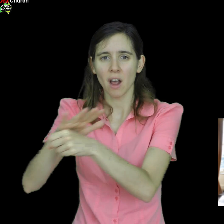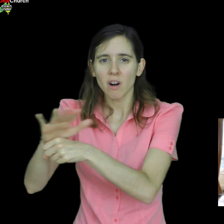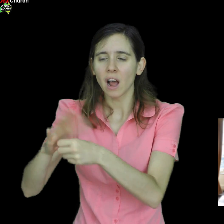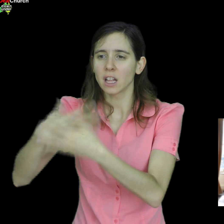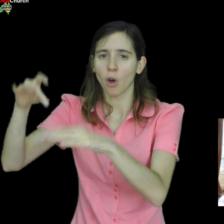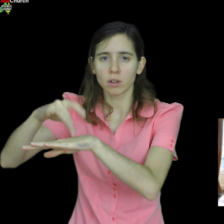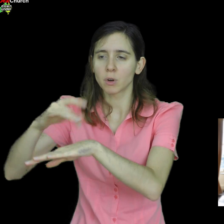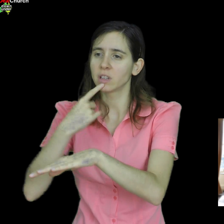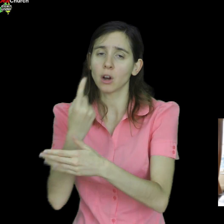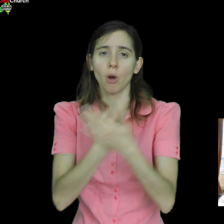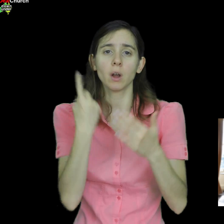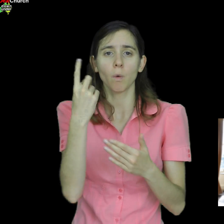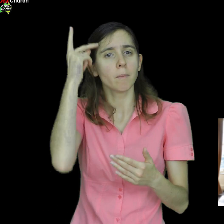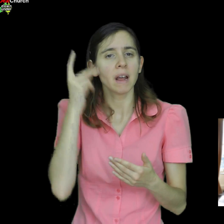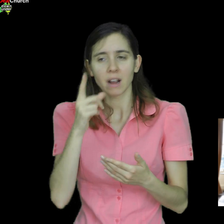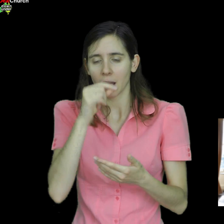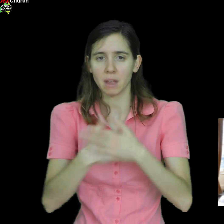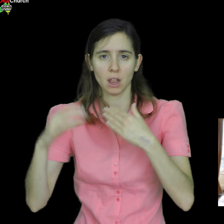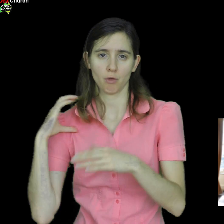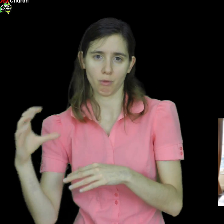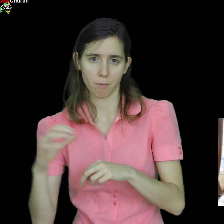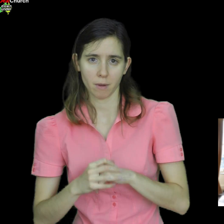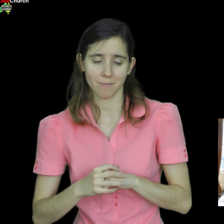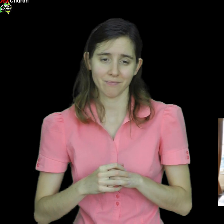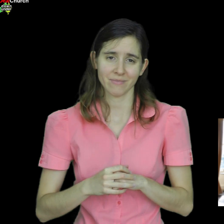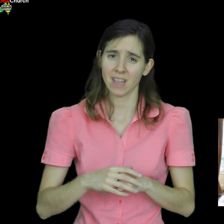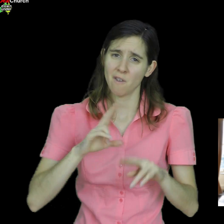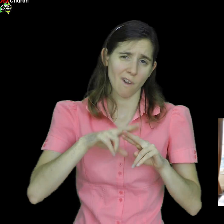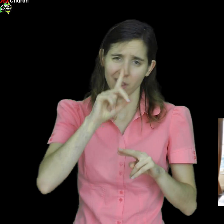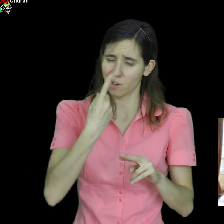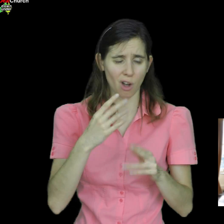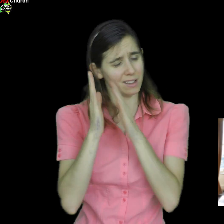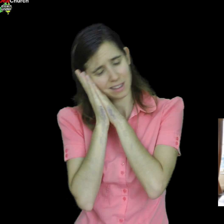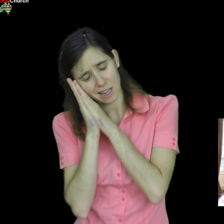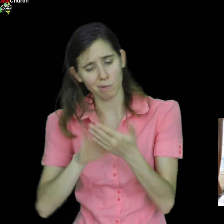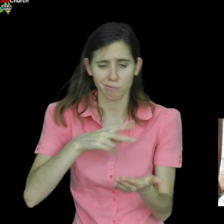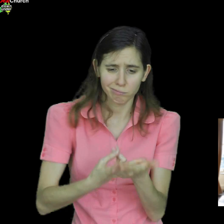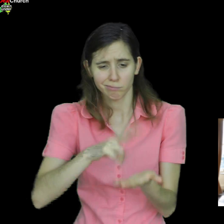parent could be in the room. Cheng couldn't sleep. He wasn't about to